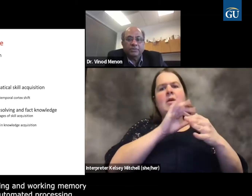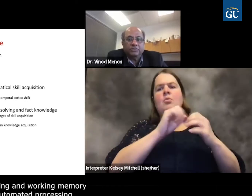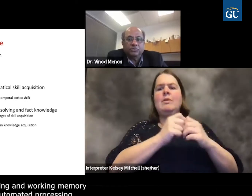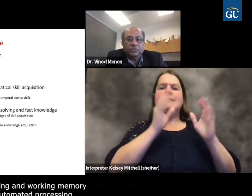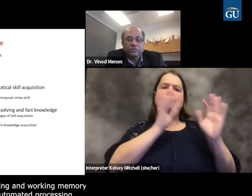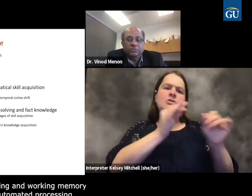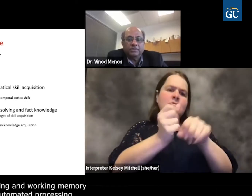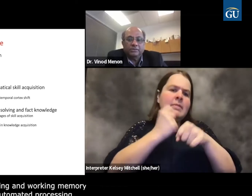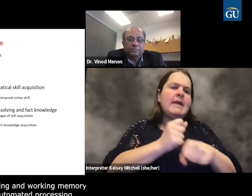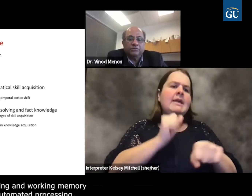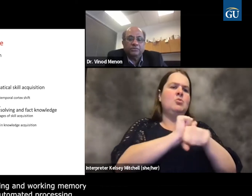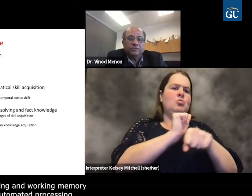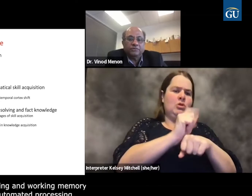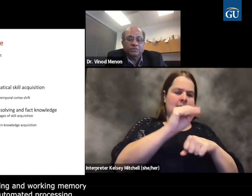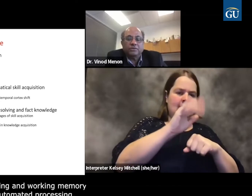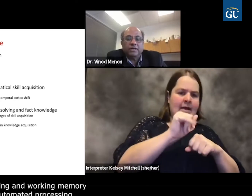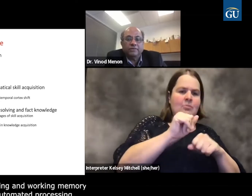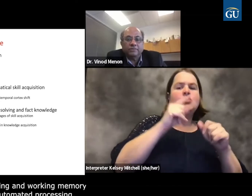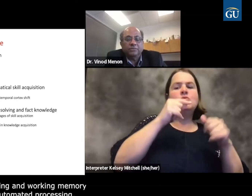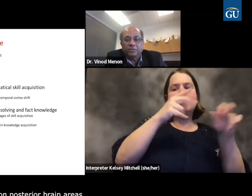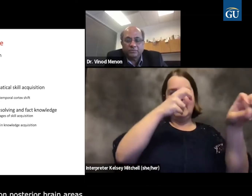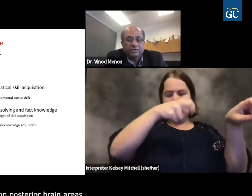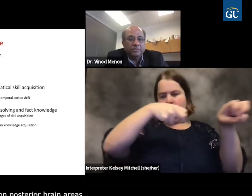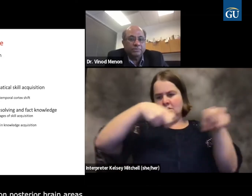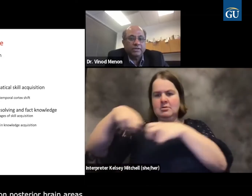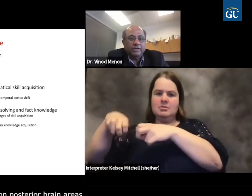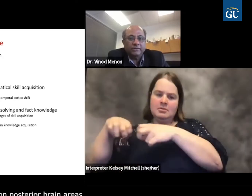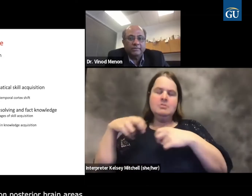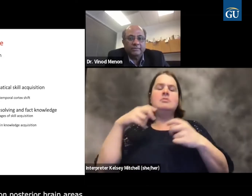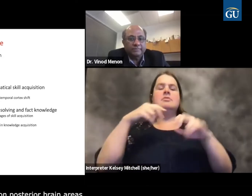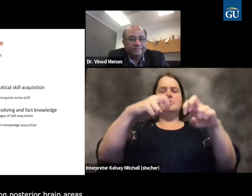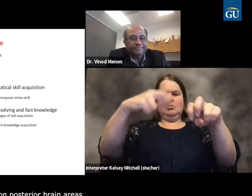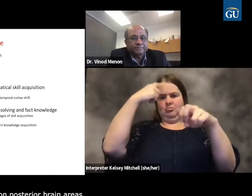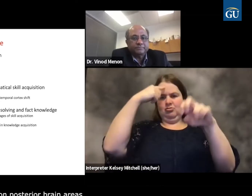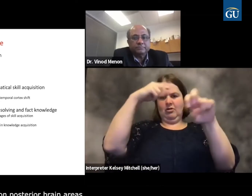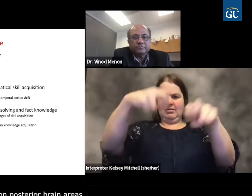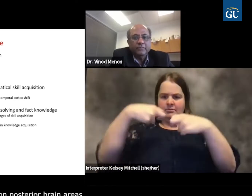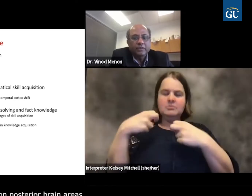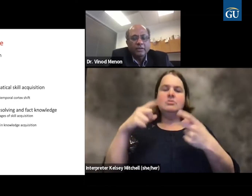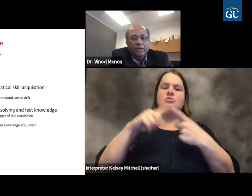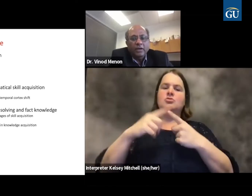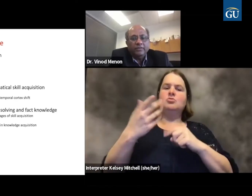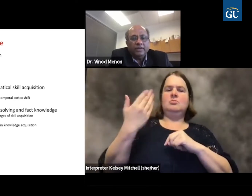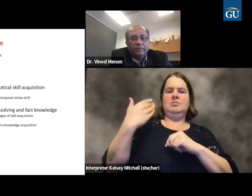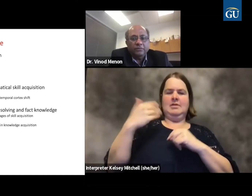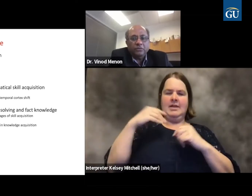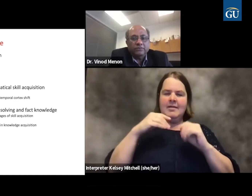making and working memory to more automated processing which relies on